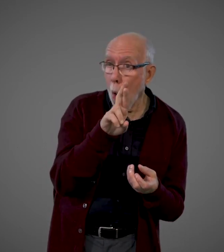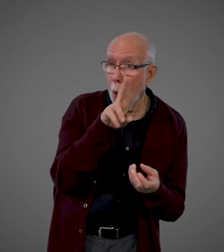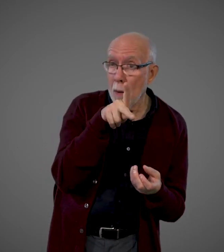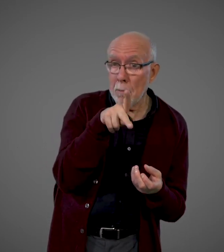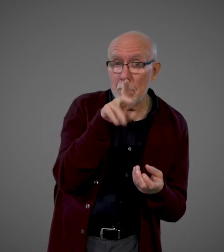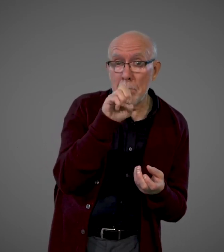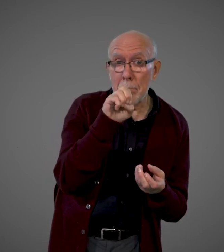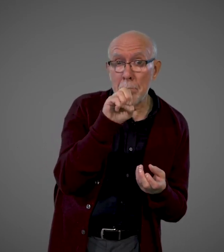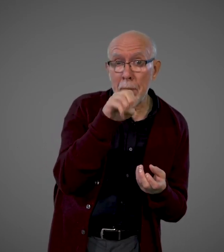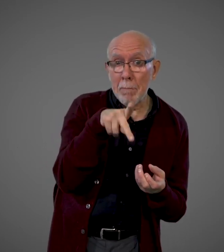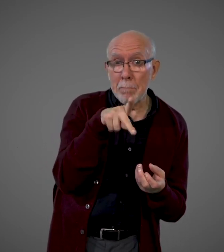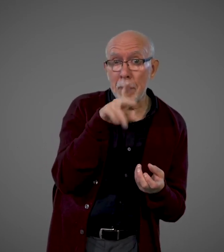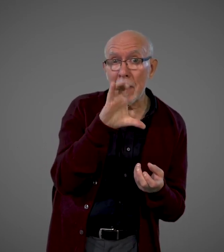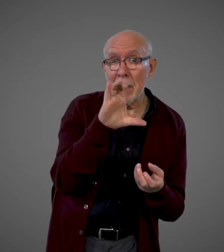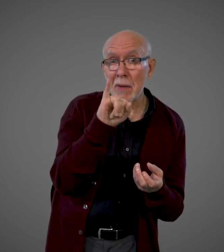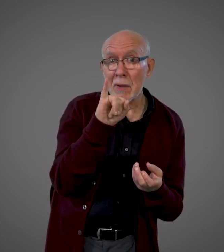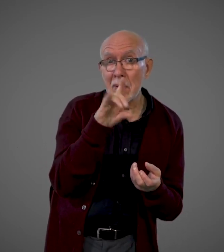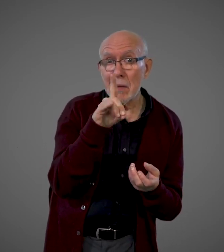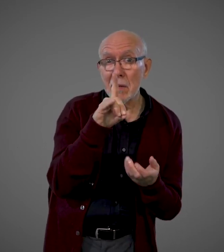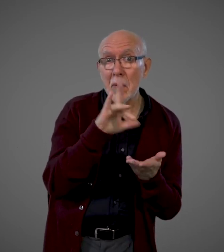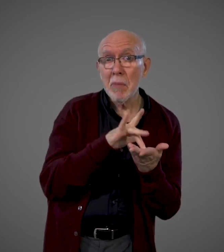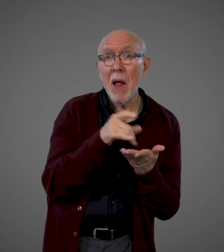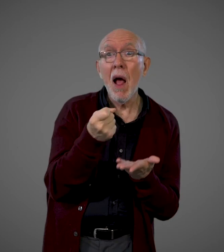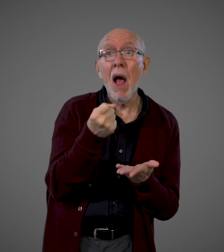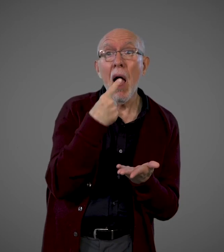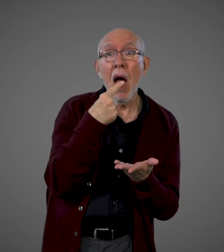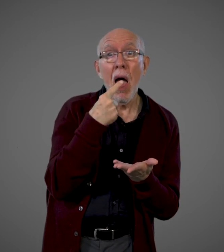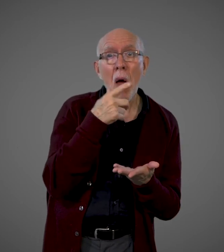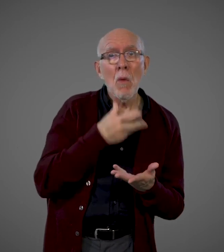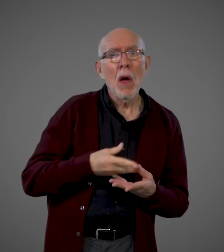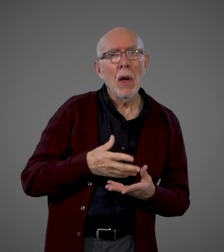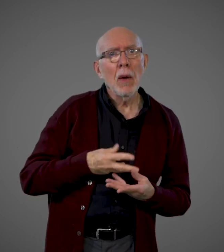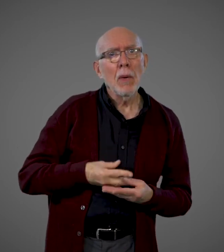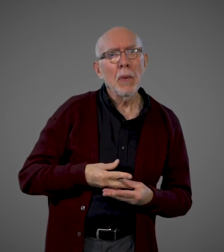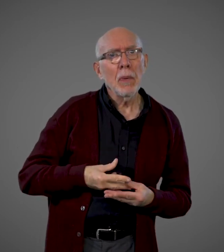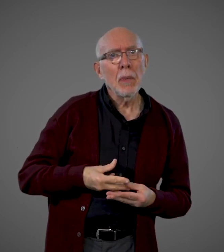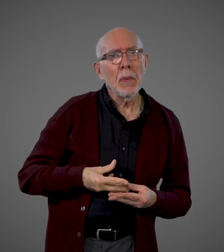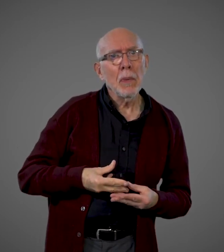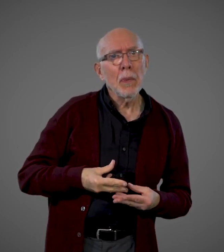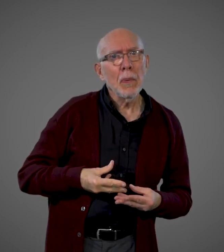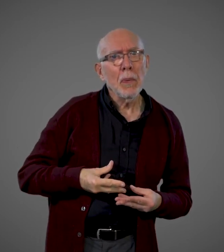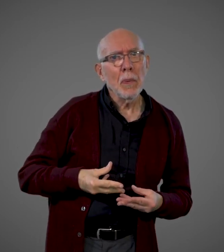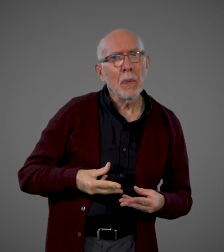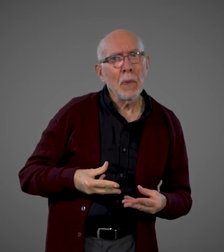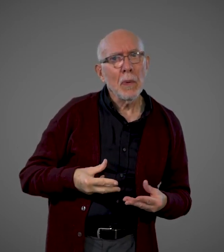Additionally, Pepcid is a pill you take which will help the acid to dissolve.